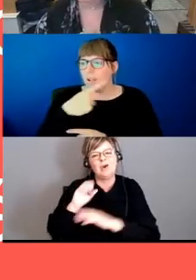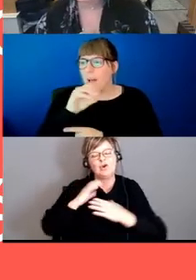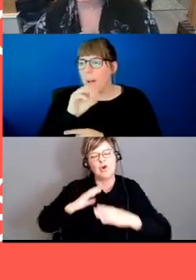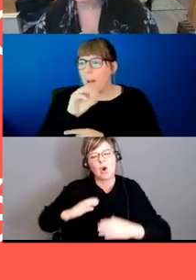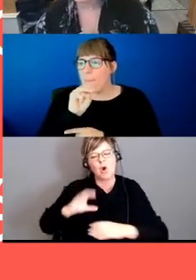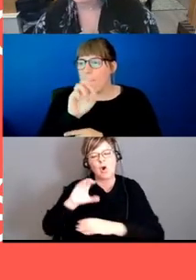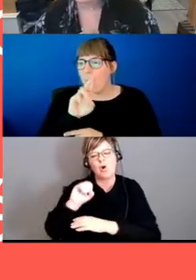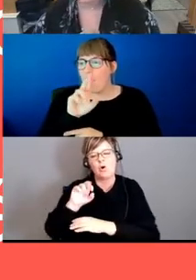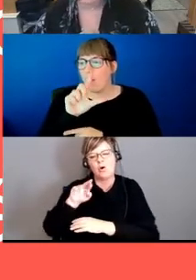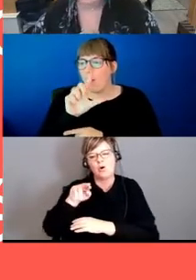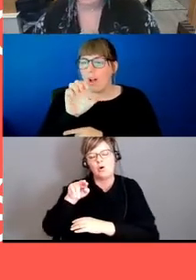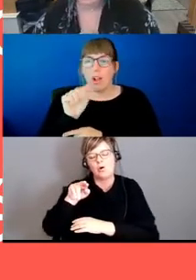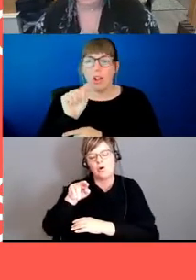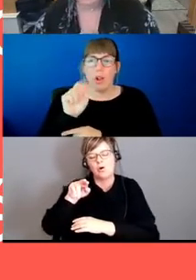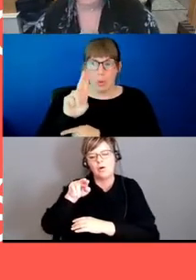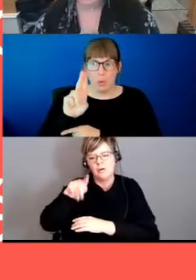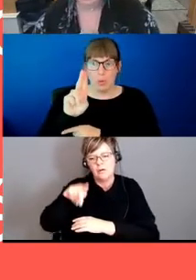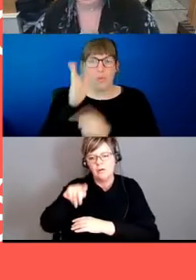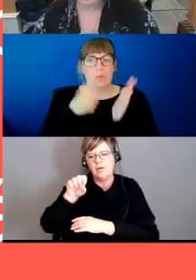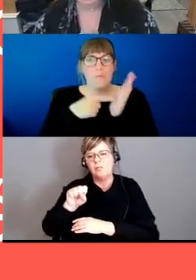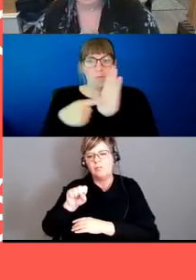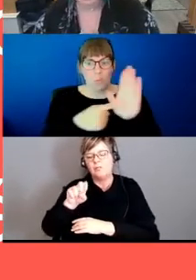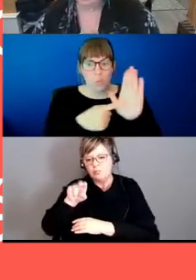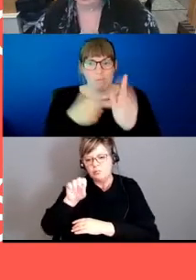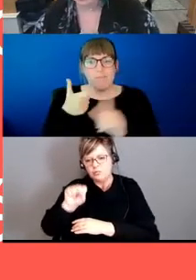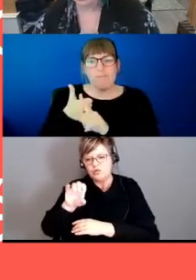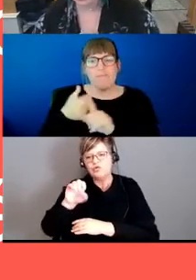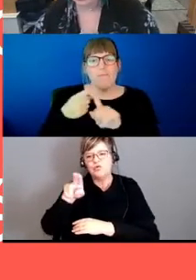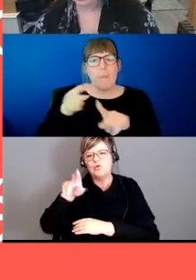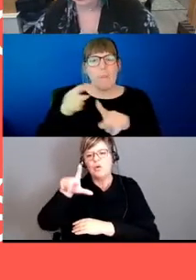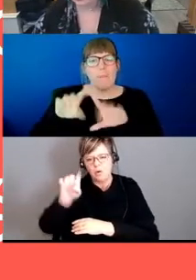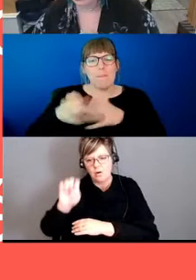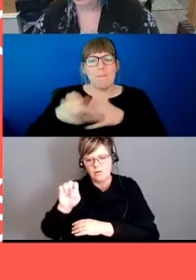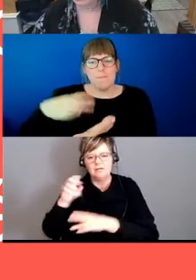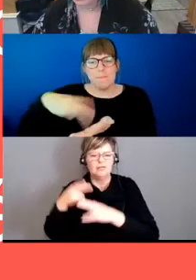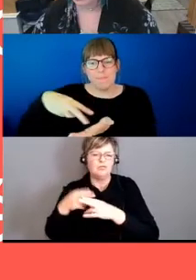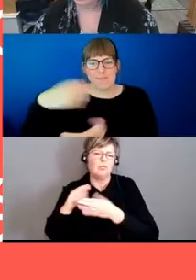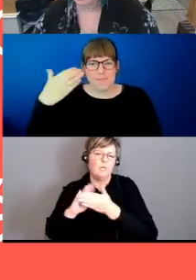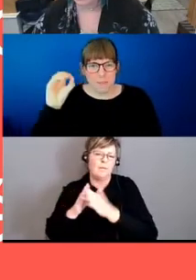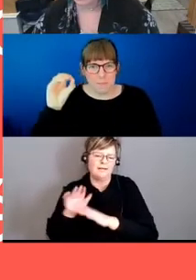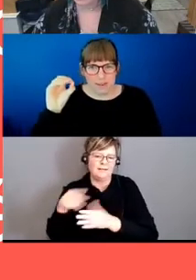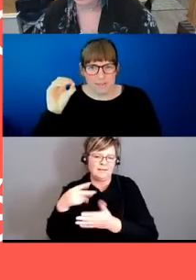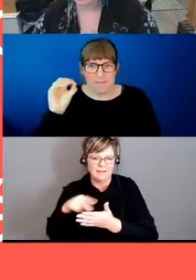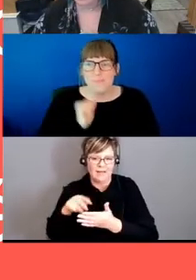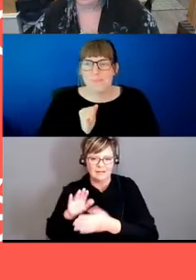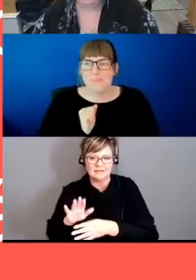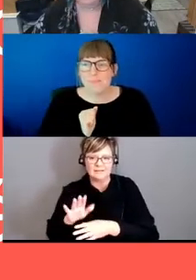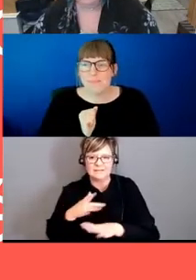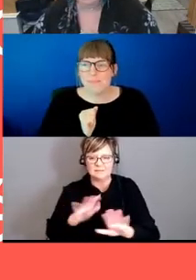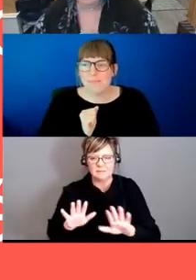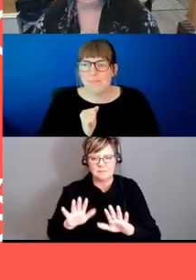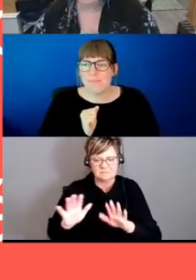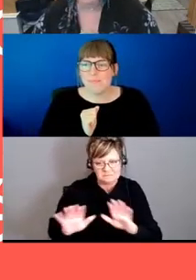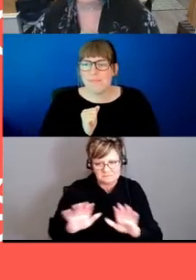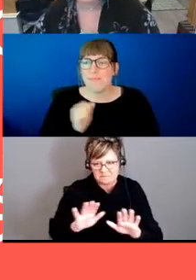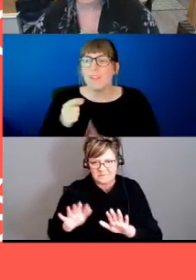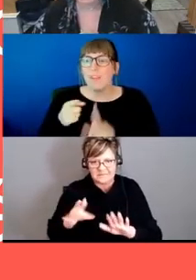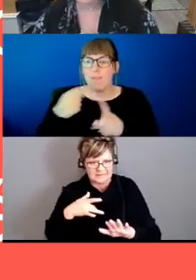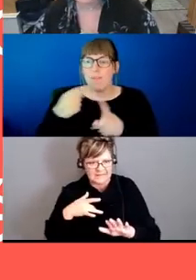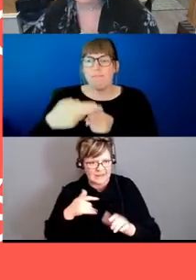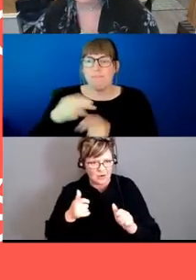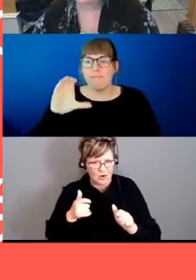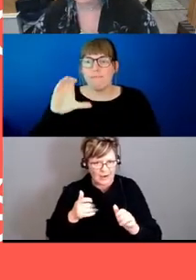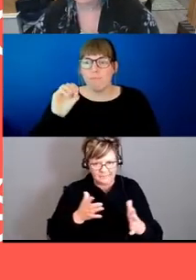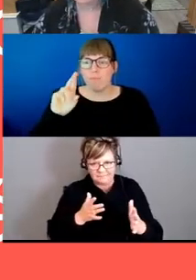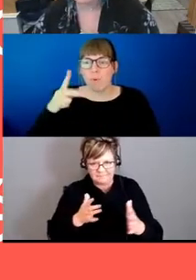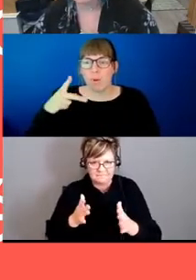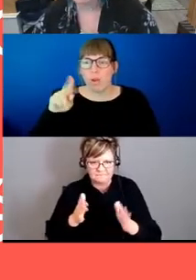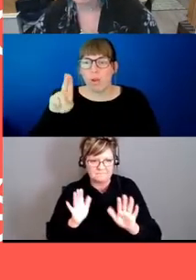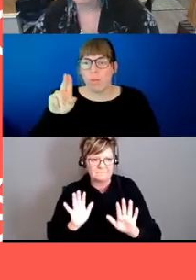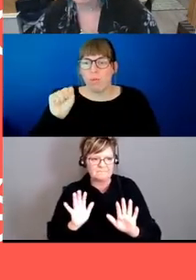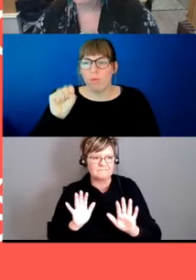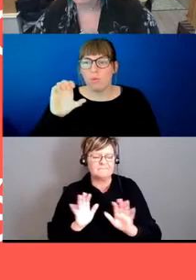HERE THE RIGHT WAY. I WOULD LIKE TO JUST TALK A LITTLE BIT ABOUT MYSELF. I DON'T KNOW IF